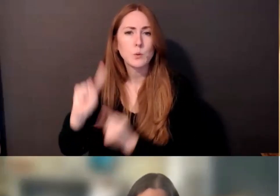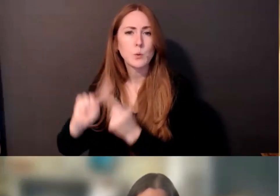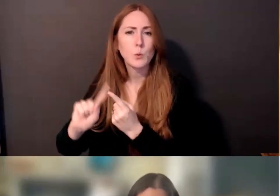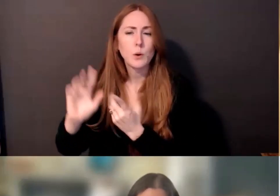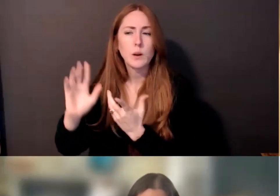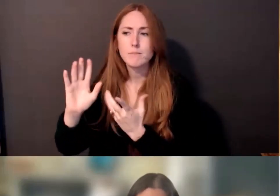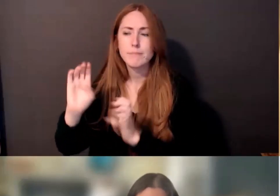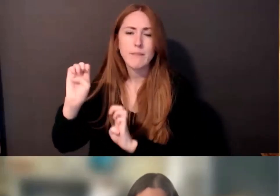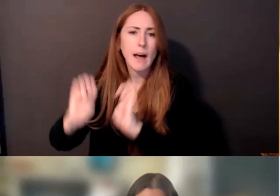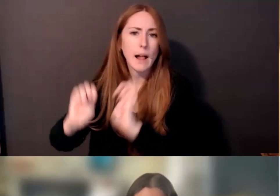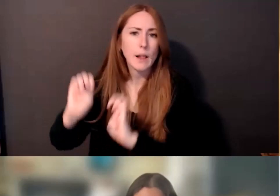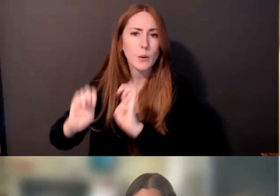with their participants.